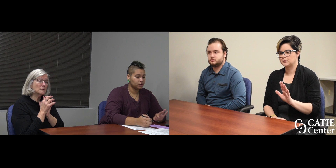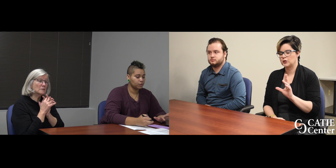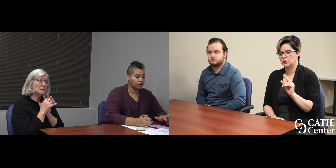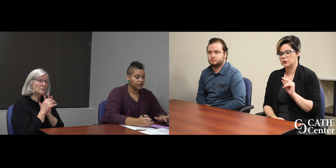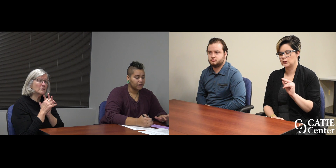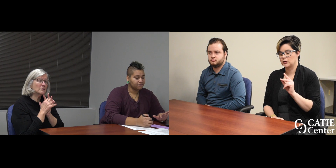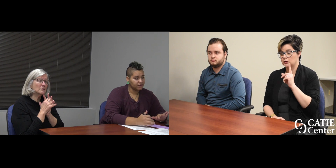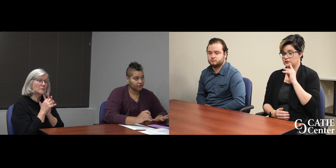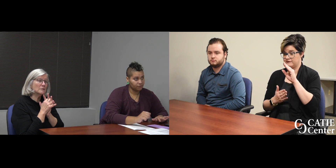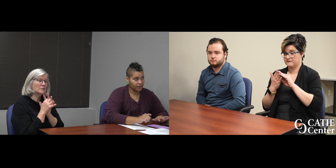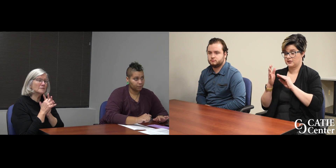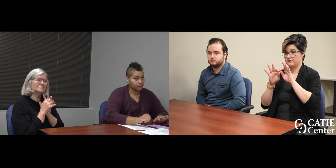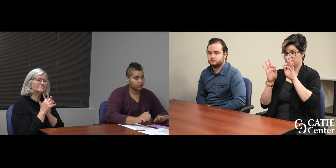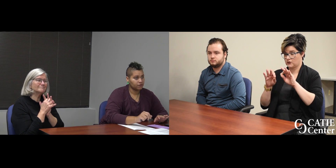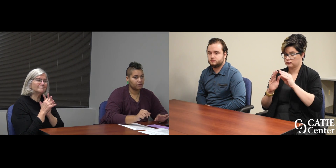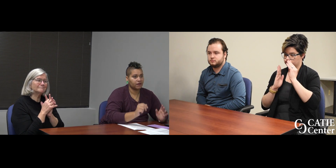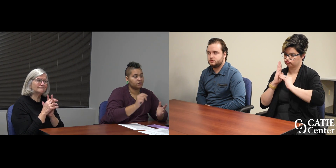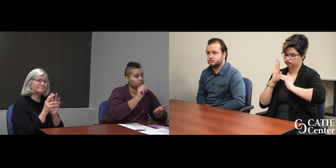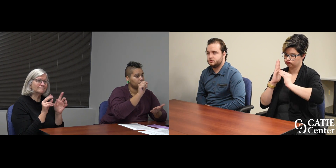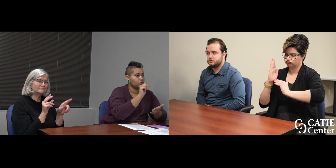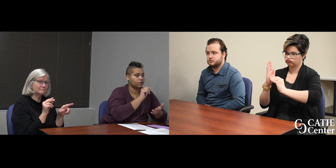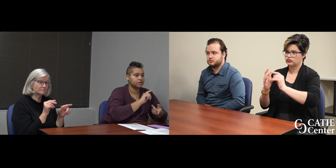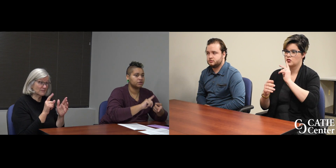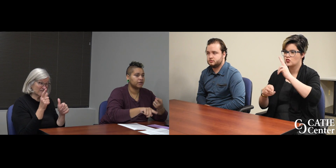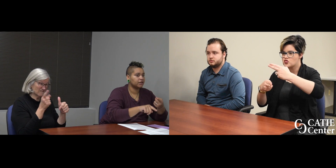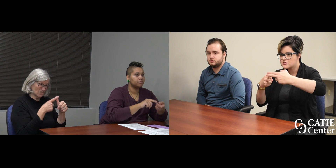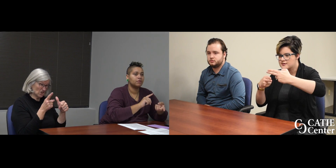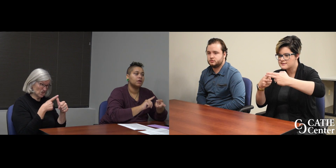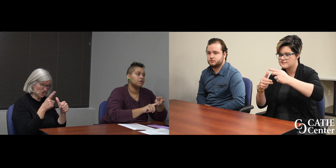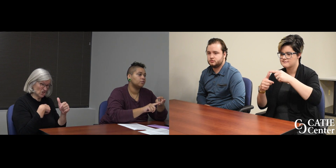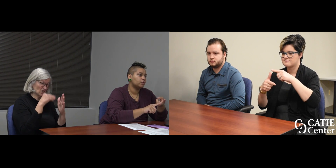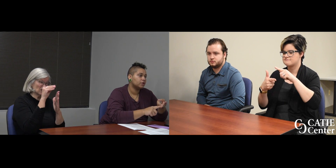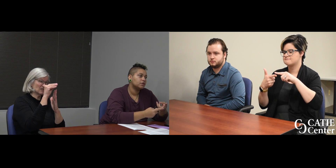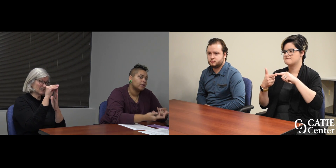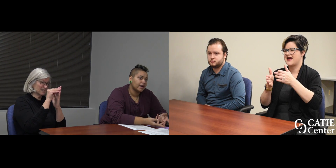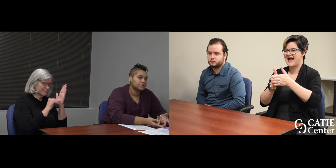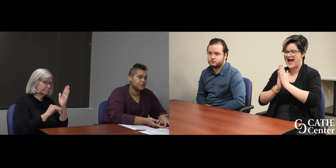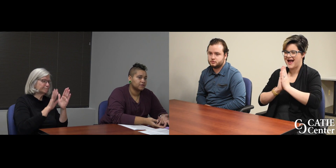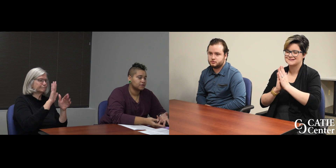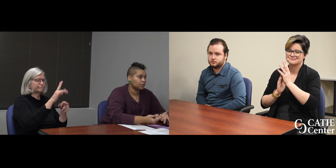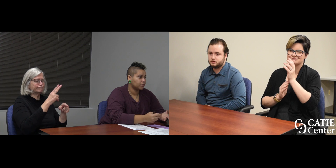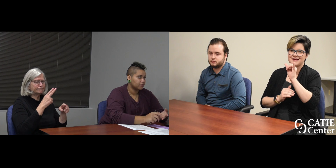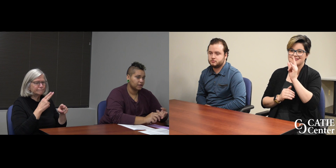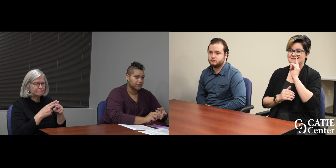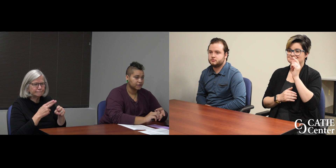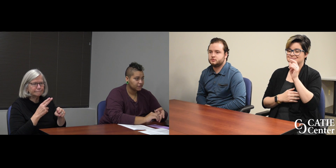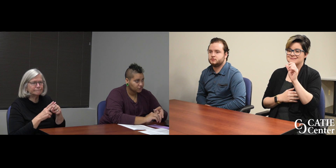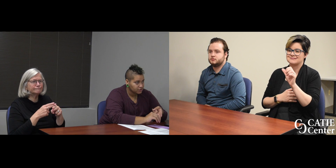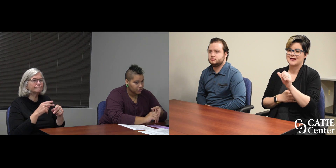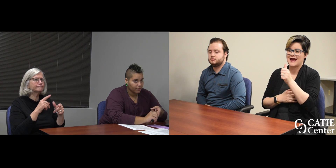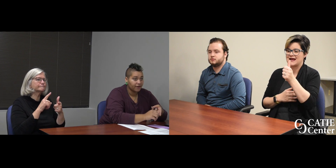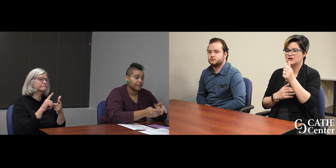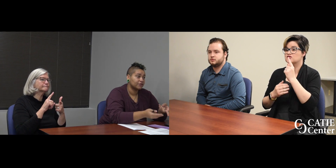When you fill out the paperwork, then it's your name. It'll ask you things like what are any conditions that you have